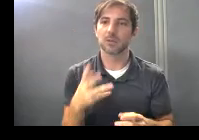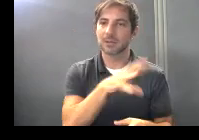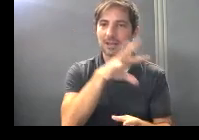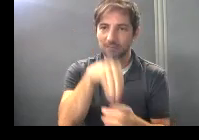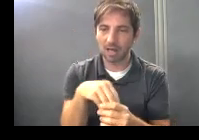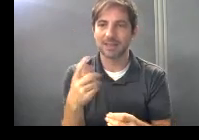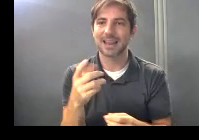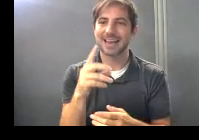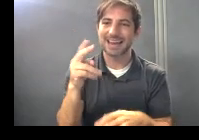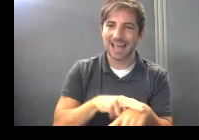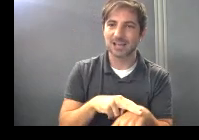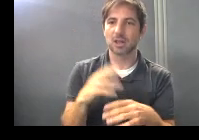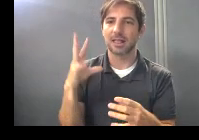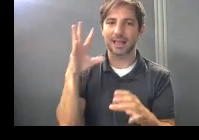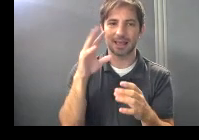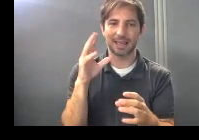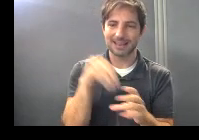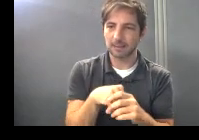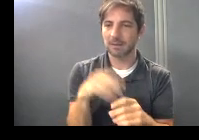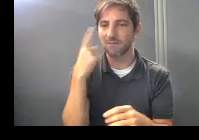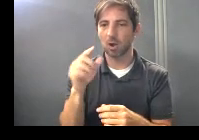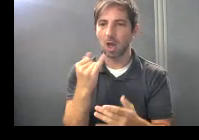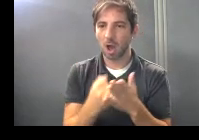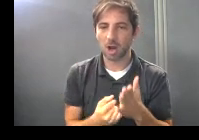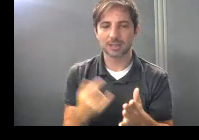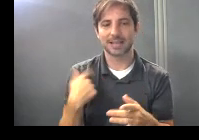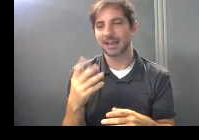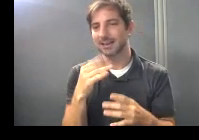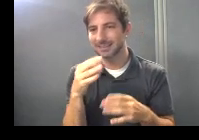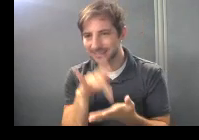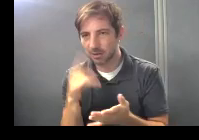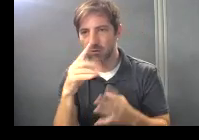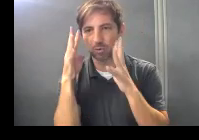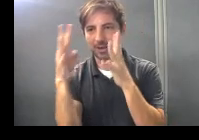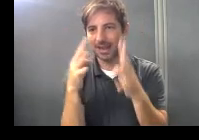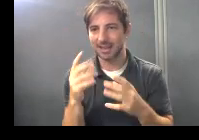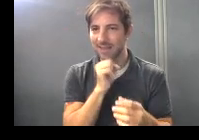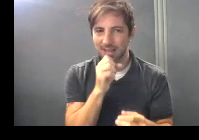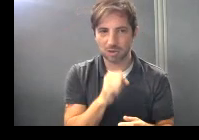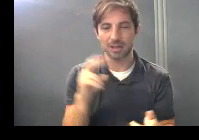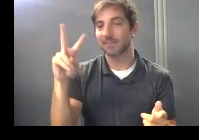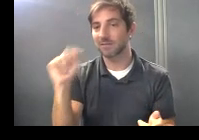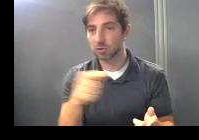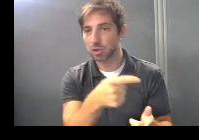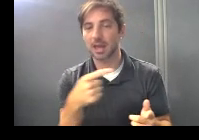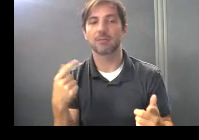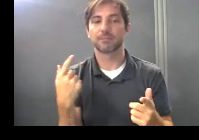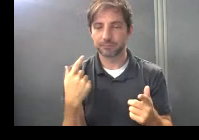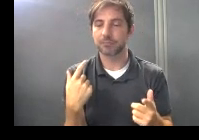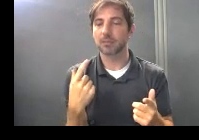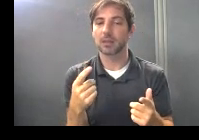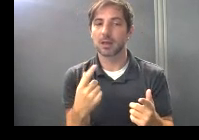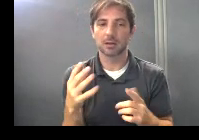FOR THE ARTS AND CREATIVE AGING. SHE WAS APPOINTED TO DEVELOP A PLAN FOR THE